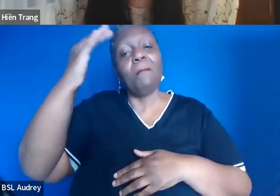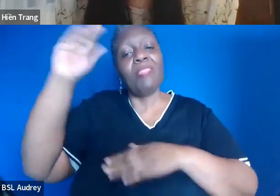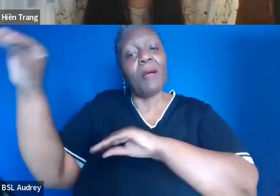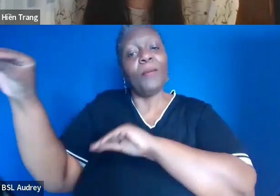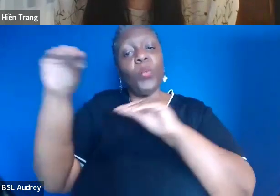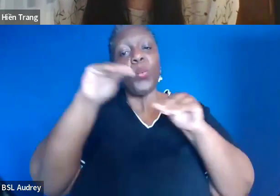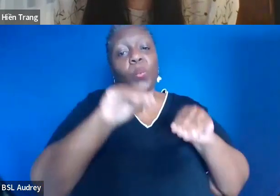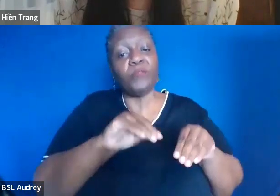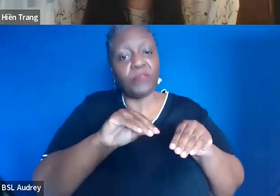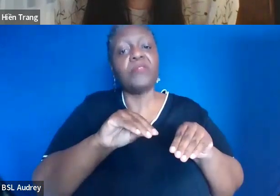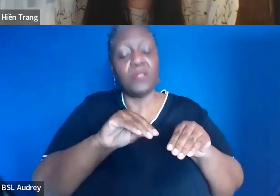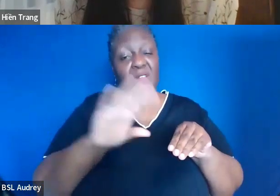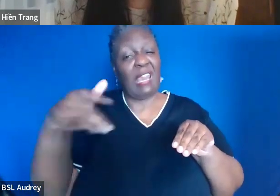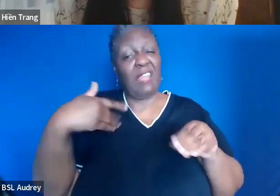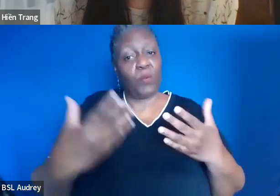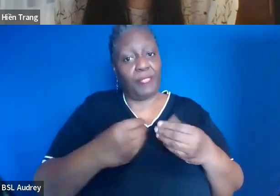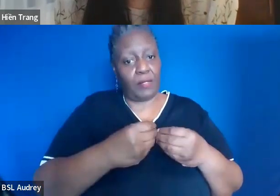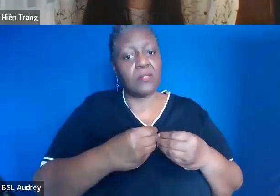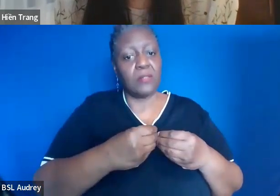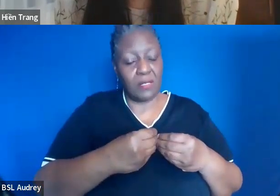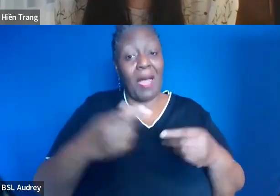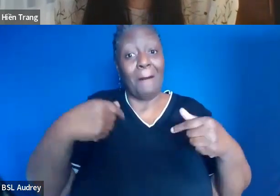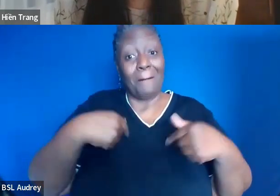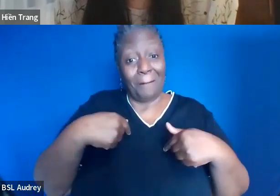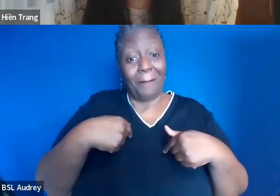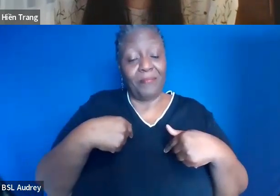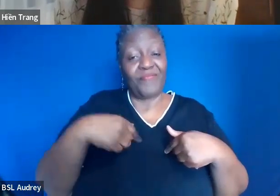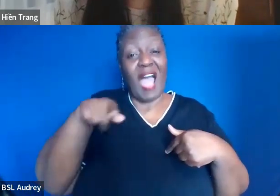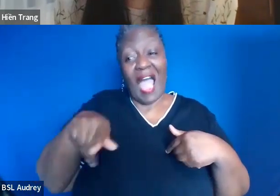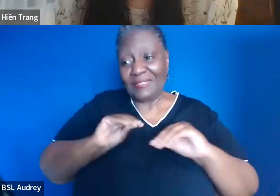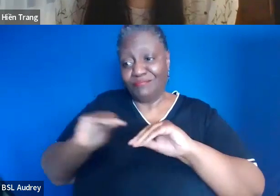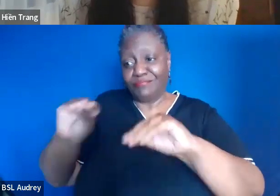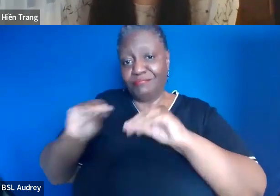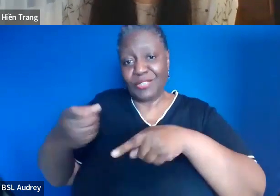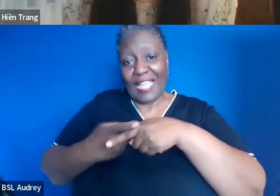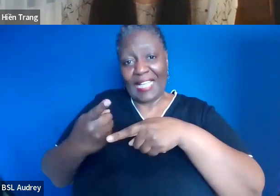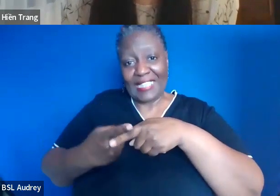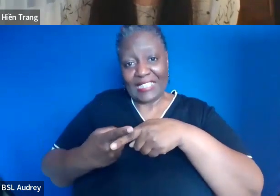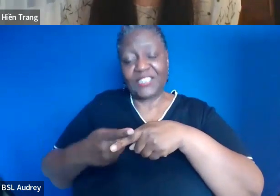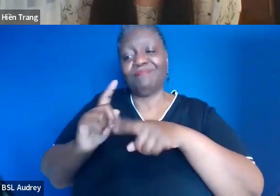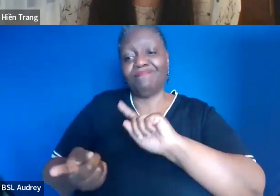lived with us so in me teaching her Vietnamese I mean English she taught me Vietnamese too because